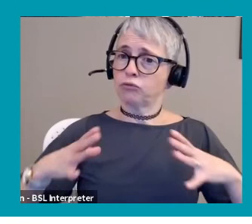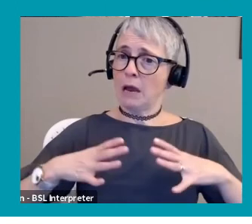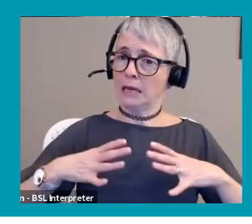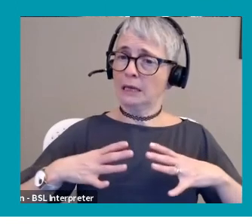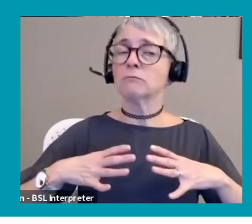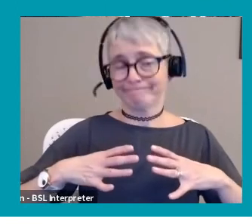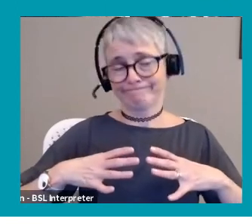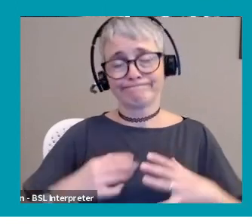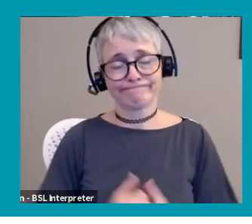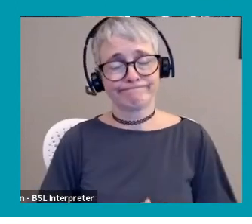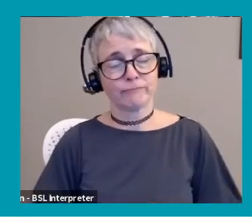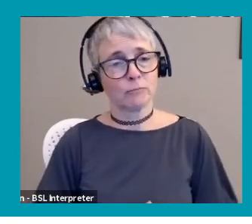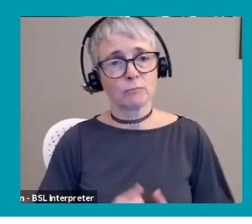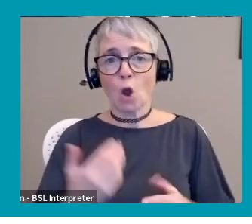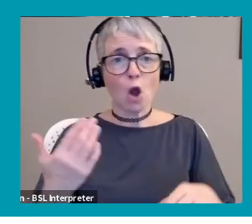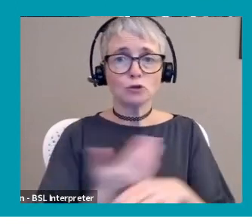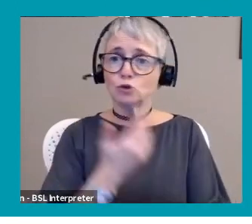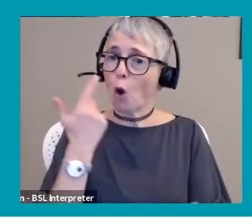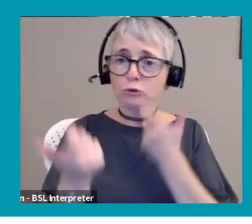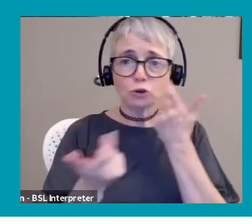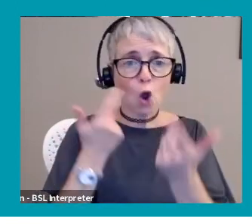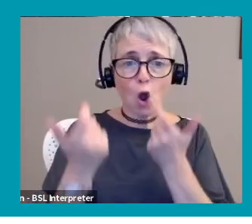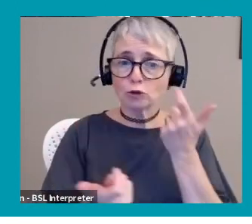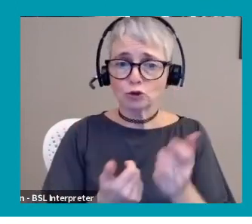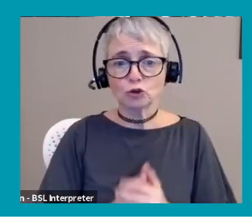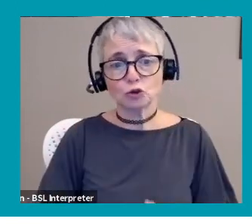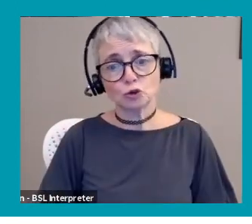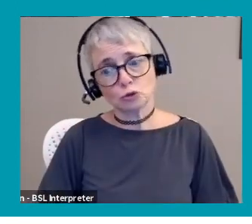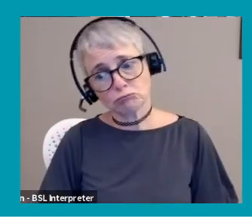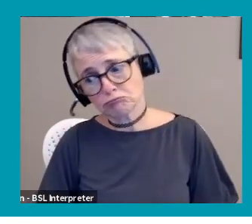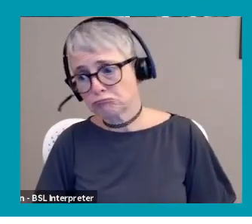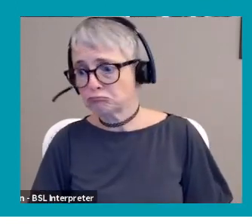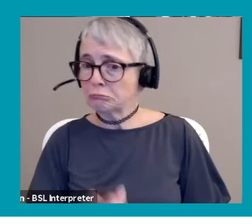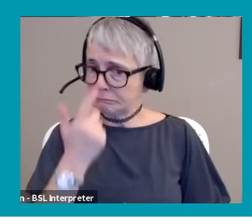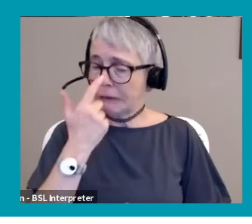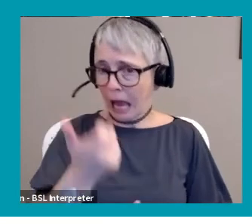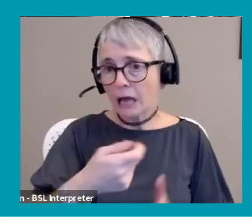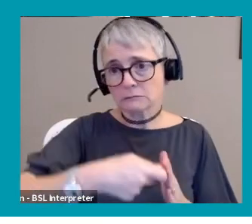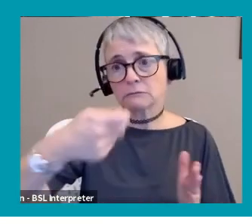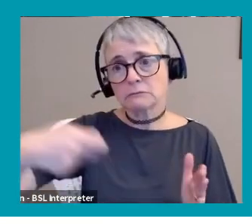Job search... you're in it for the longterm potentially. So it's really important